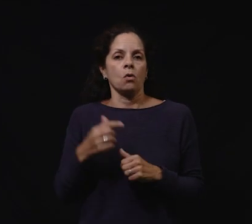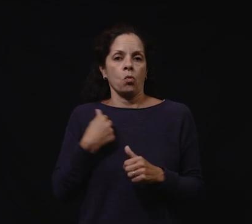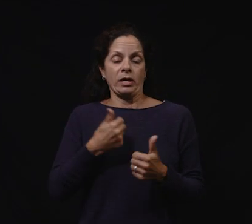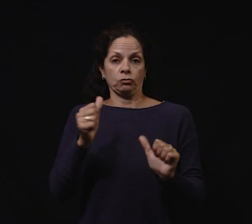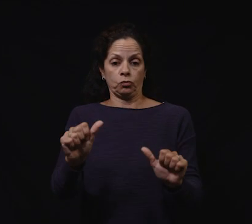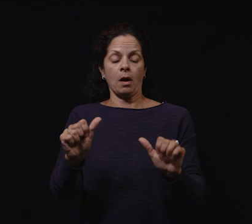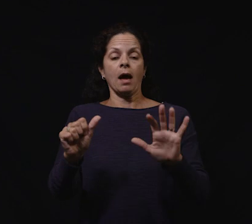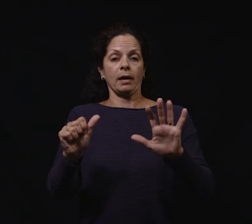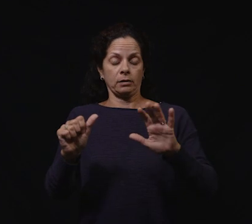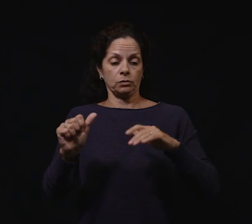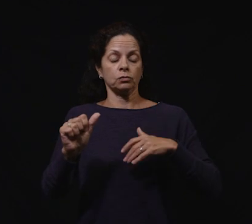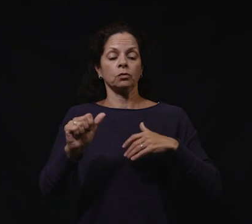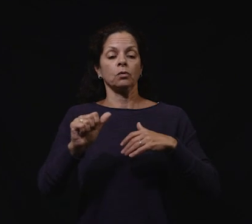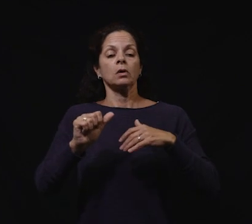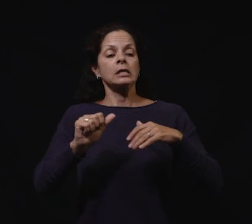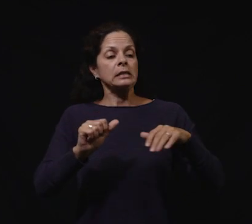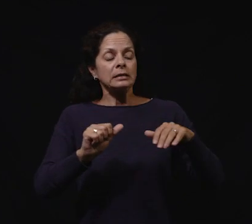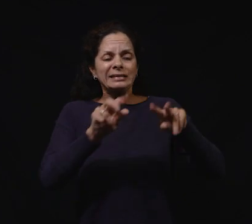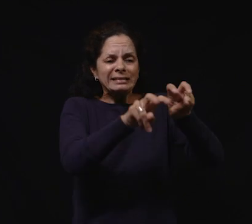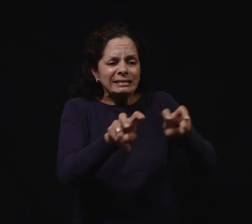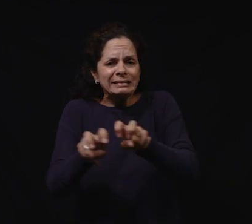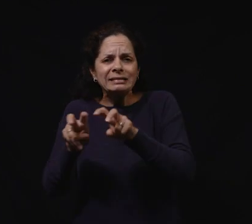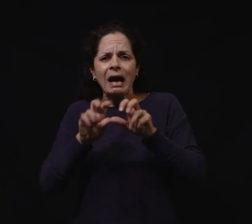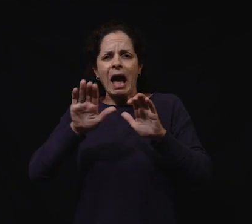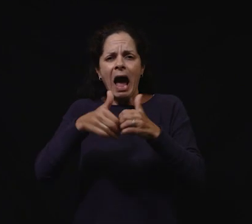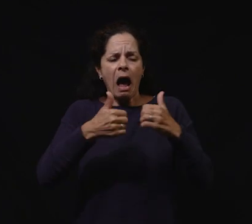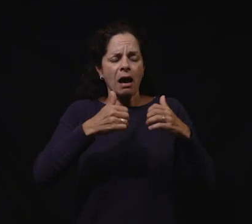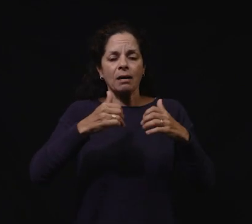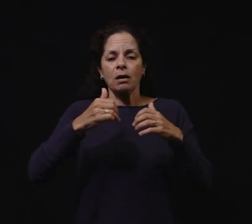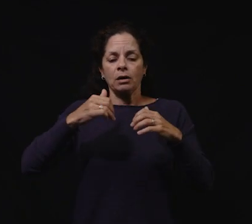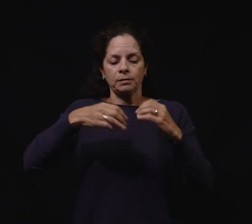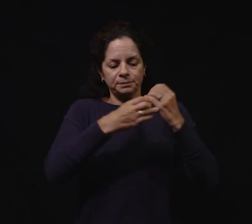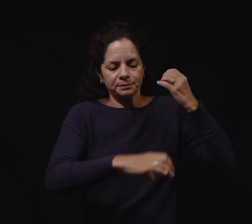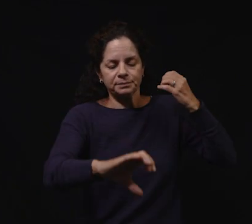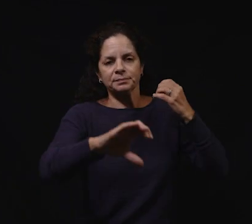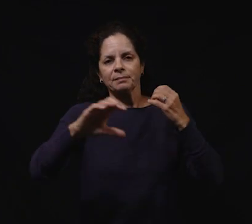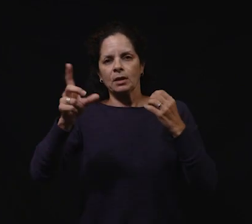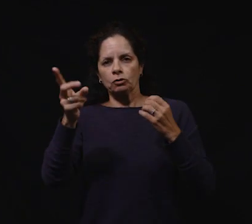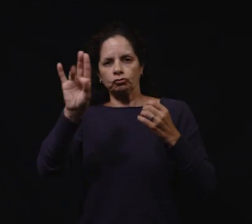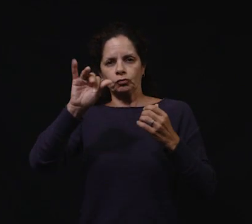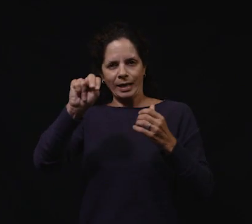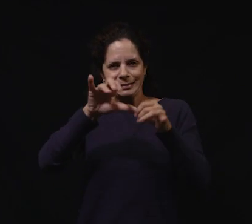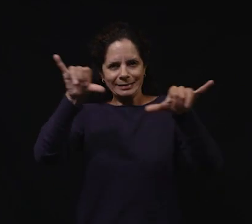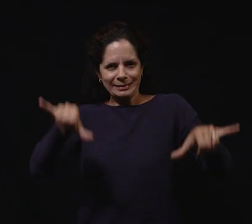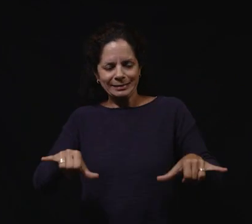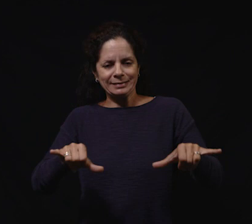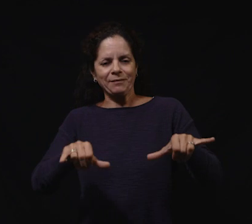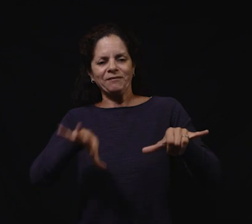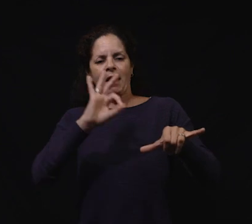portions of our drainage system and checking for any blockages If we identify any we will be removing those